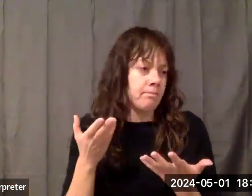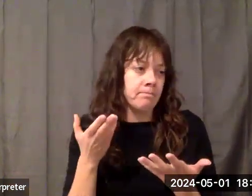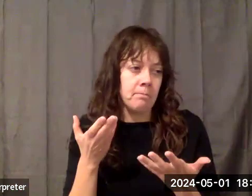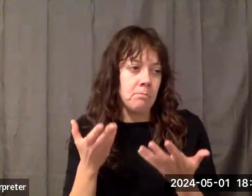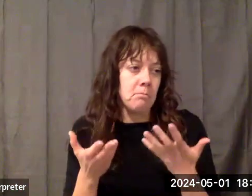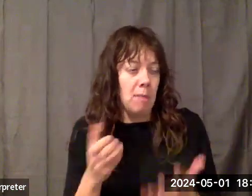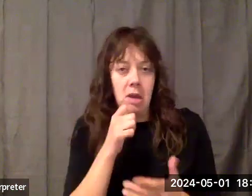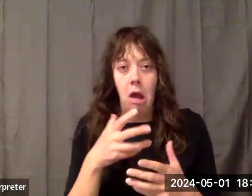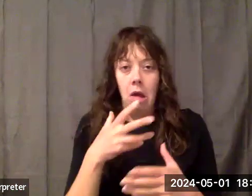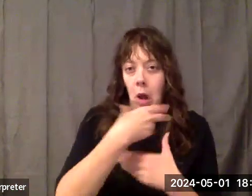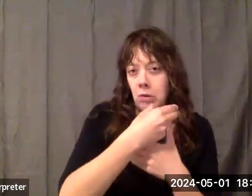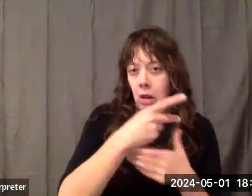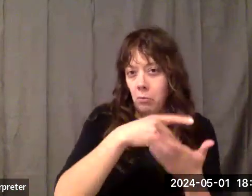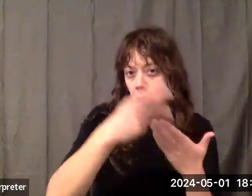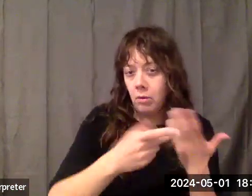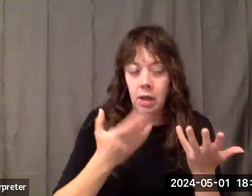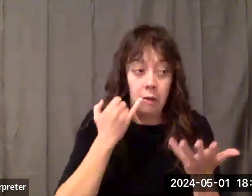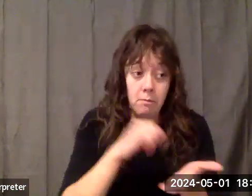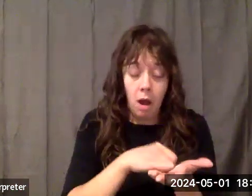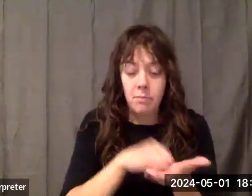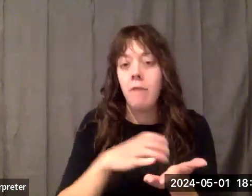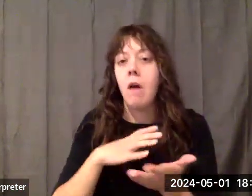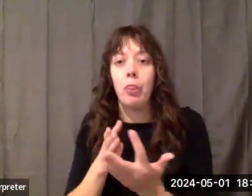if it could be done through the Department of Health